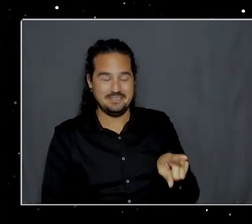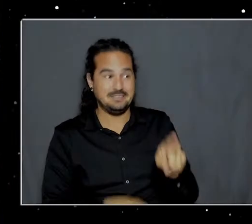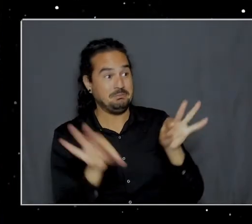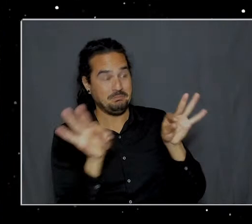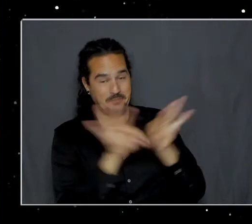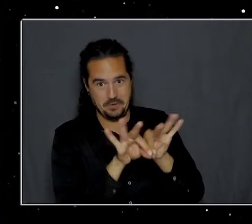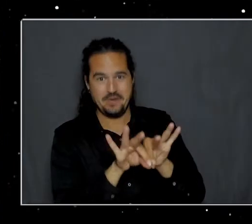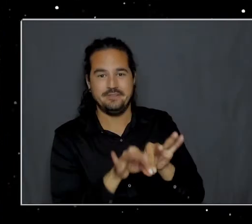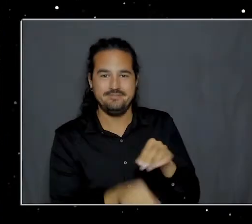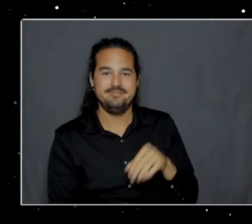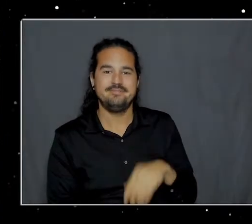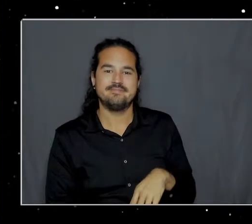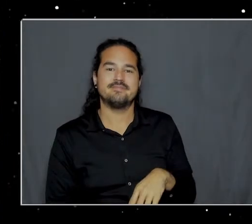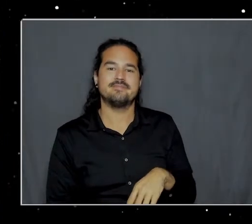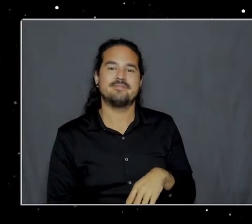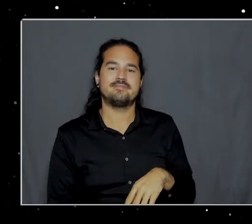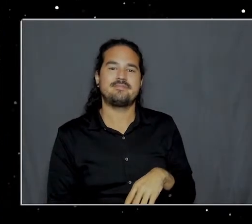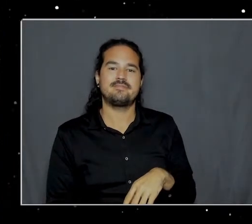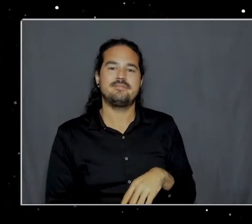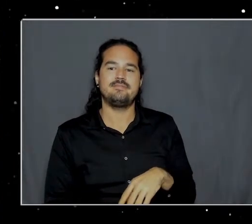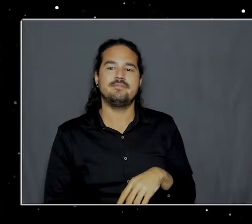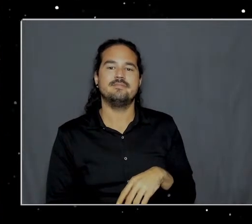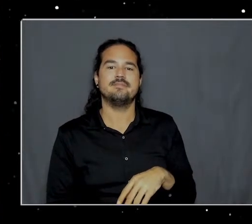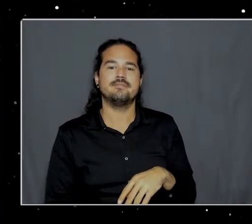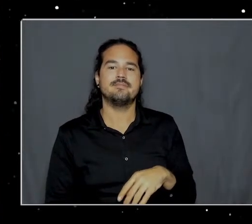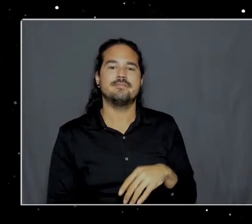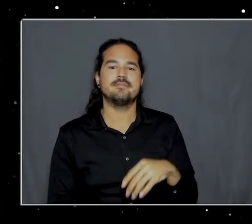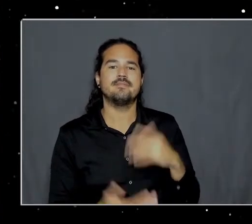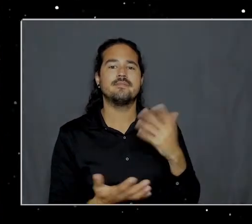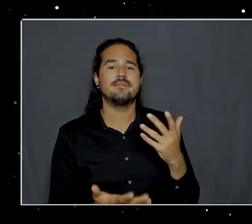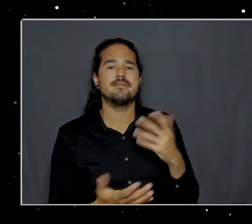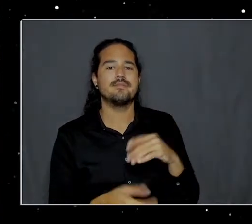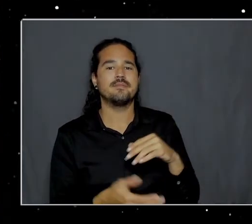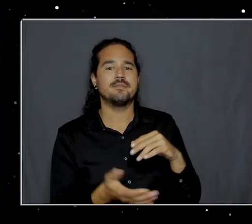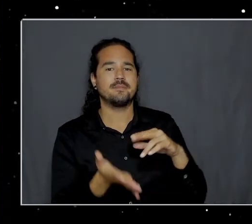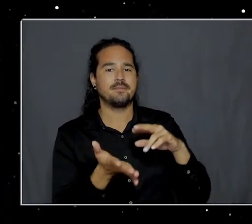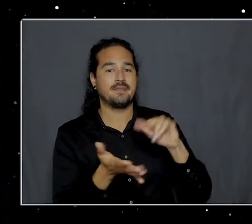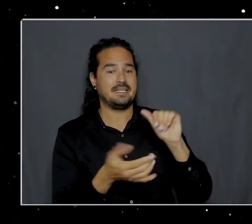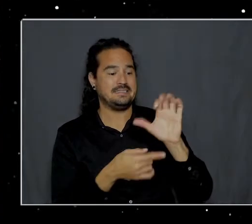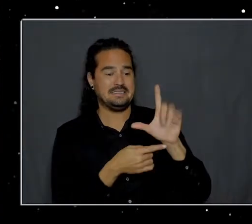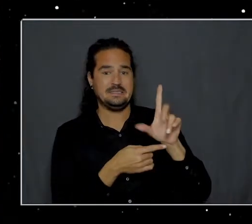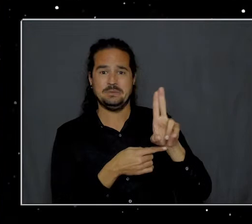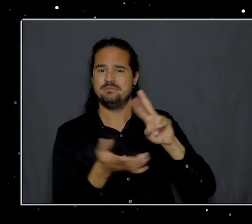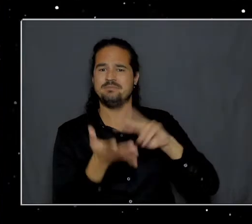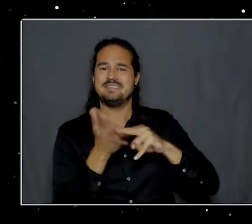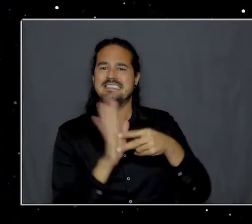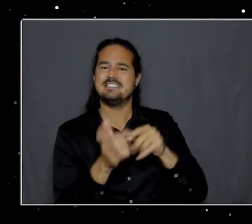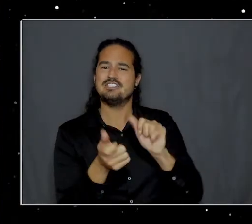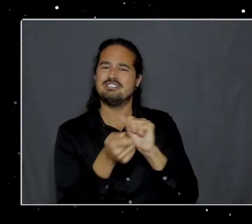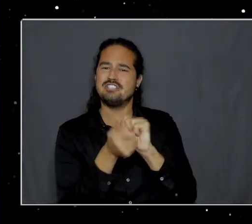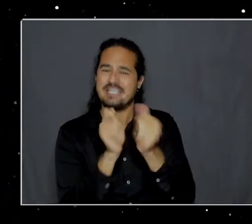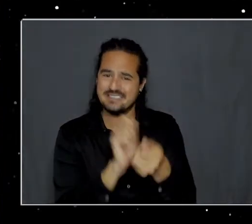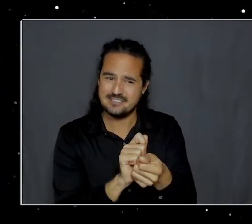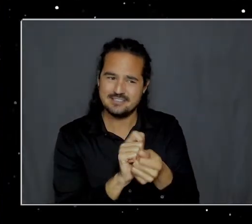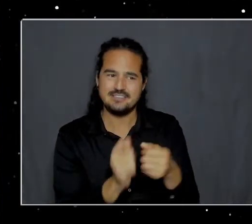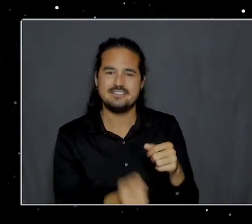PROFOUNDLY IMPORTANT QUESTION.